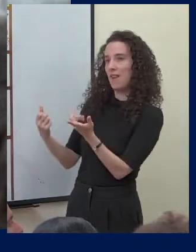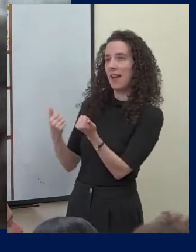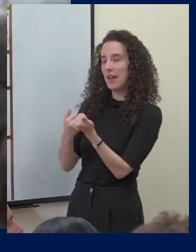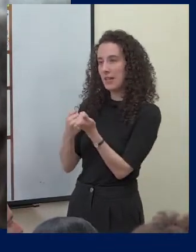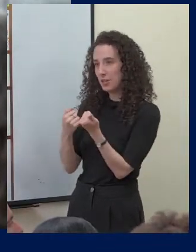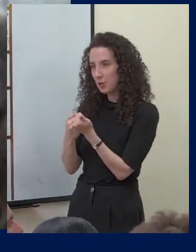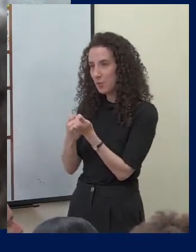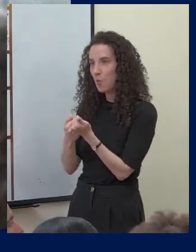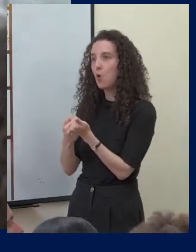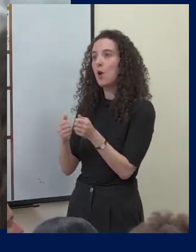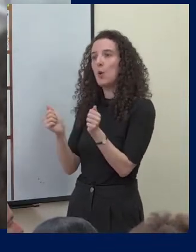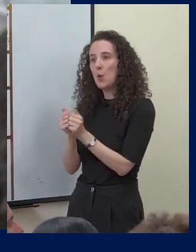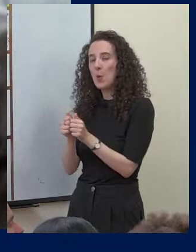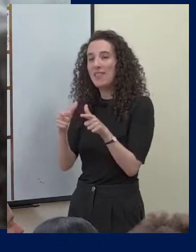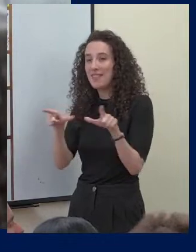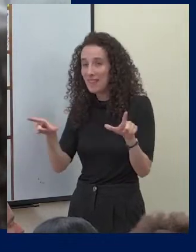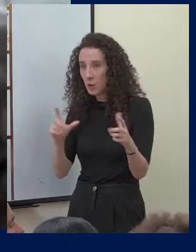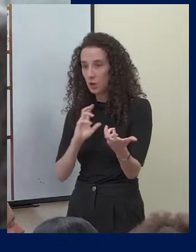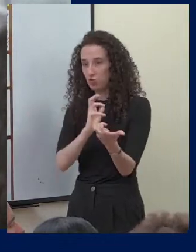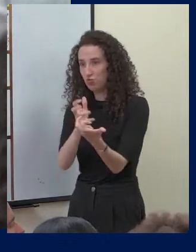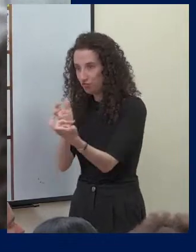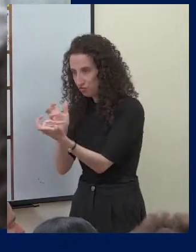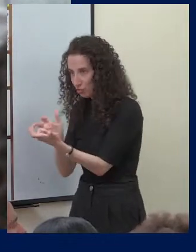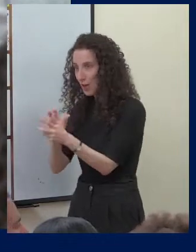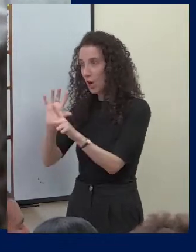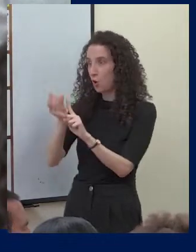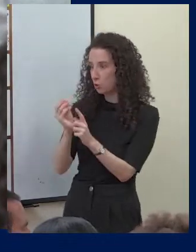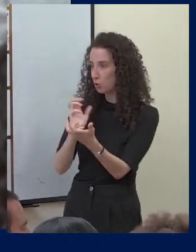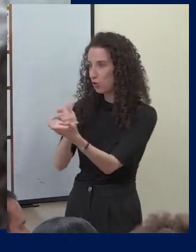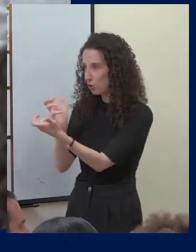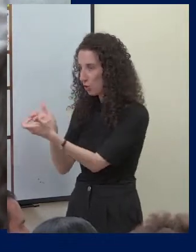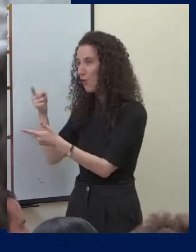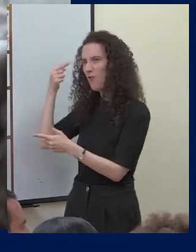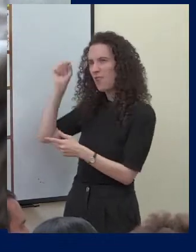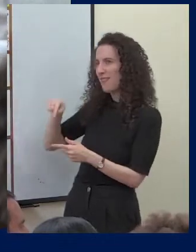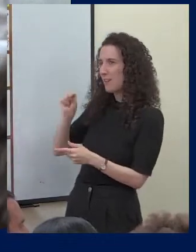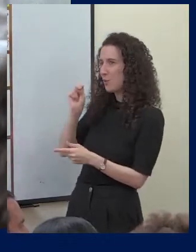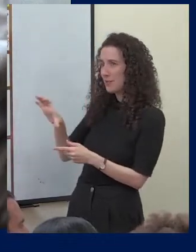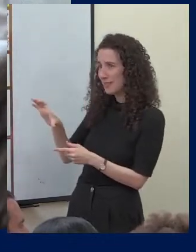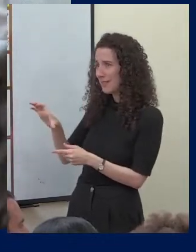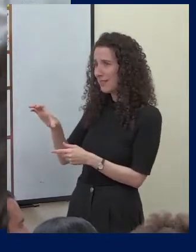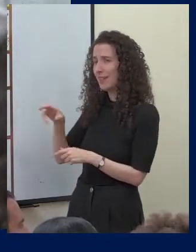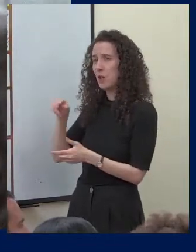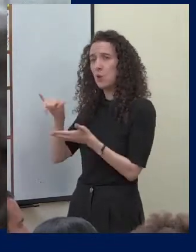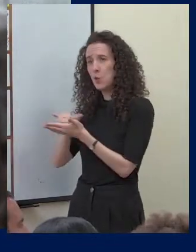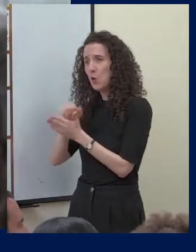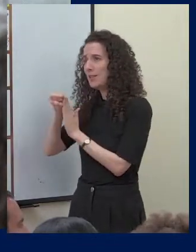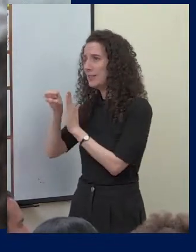in the New York City and United States.